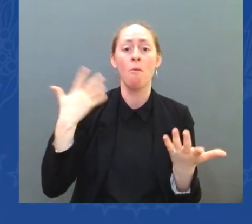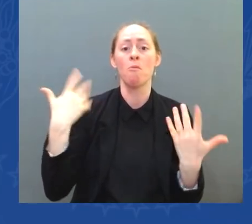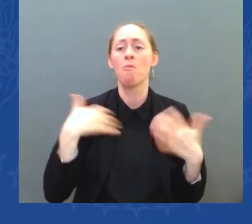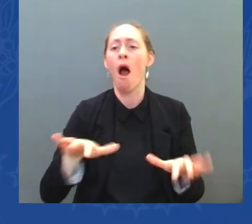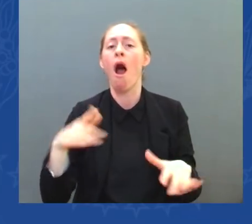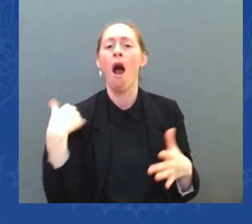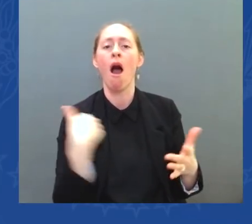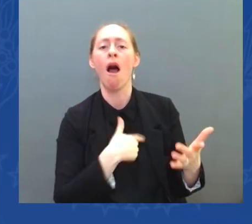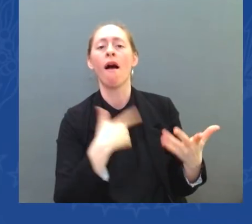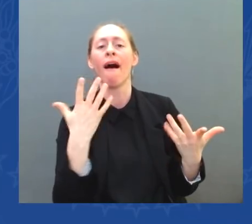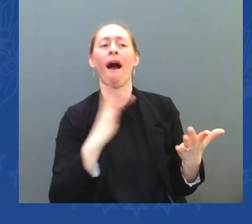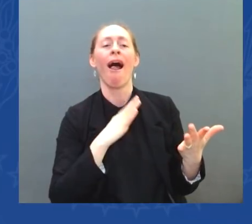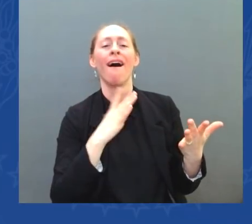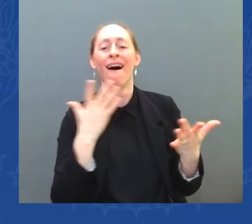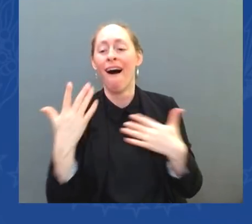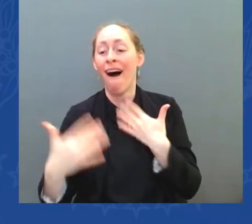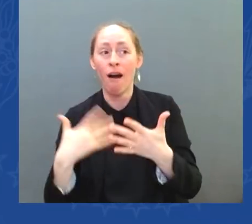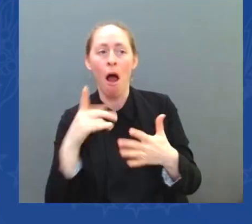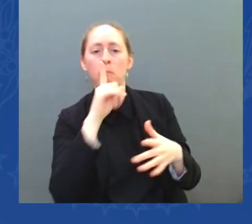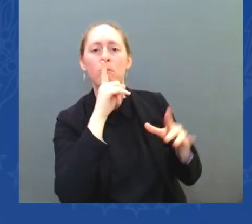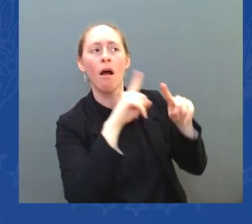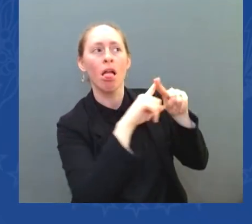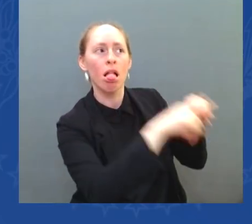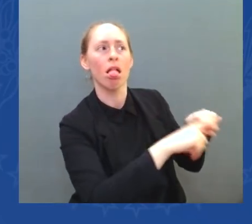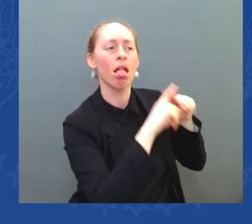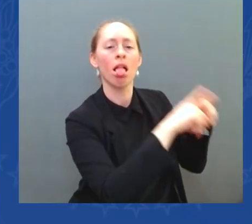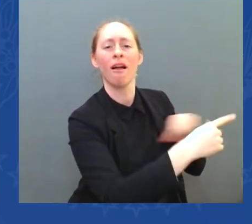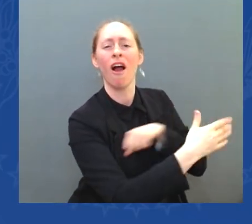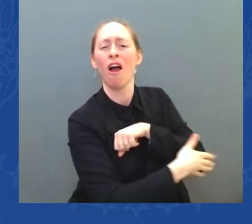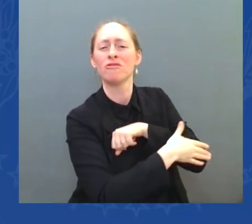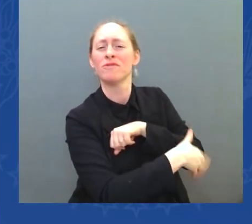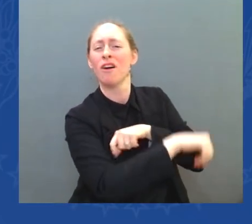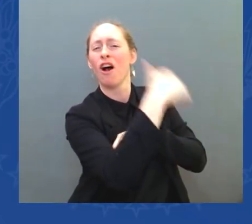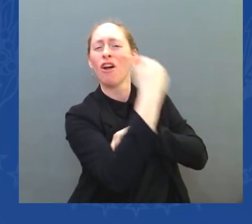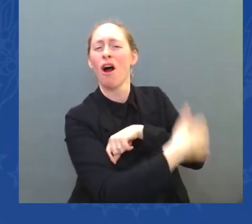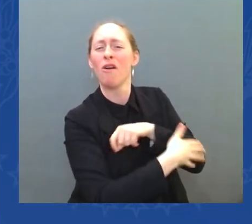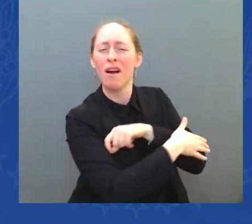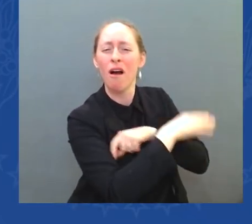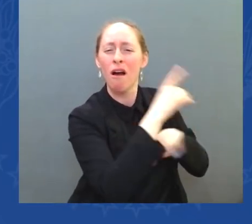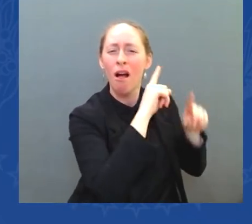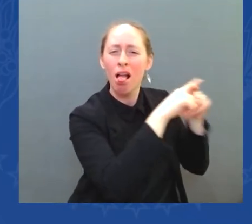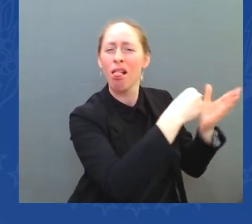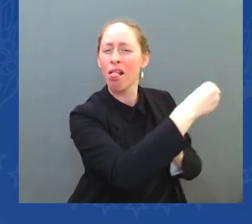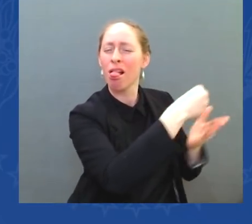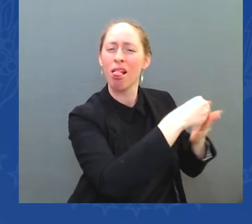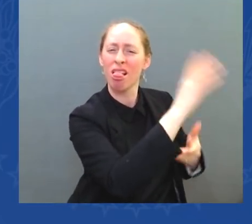10 percent or 15 percent, even more -- it stretches the supply. And fourth, it gives you a choice at the pump.